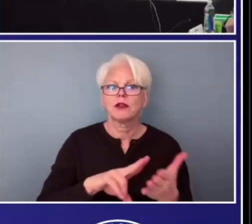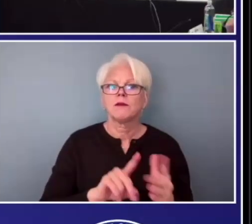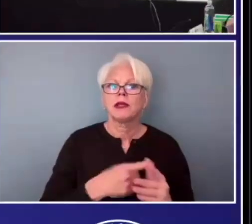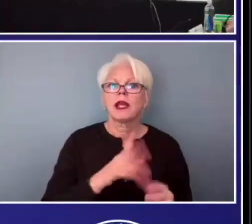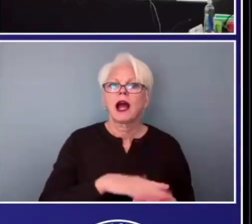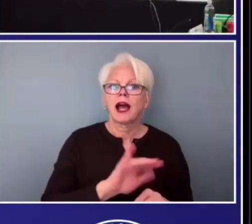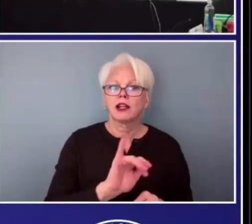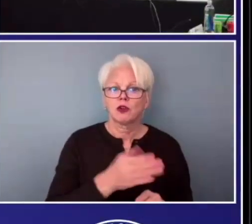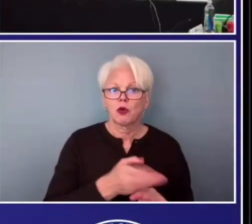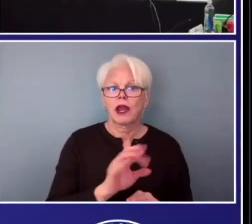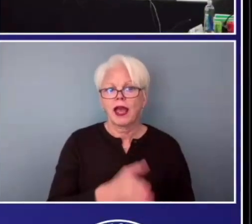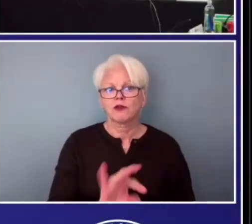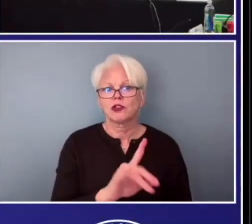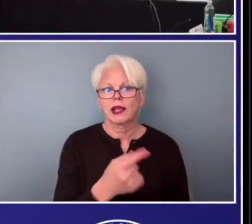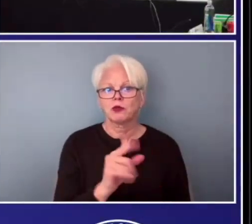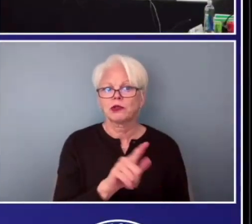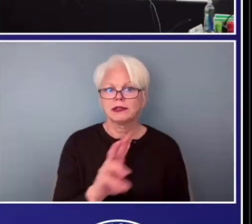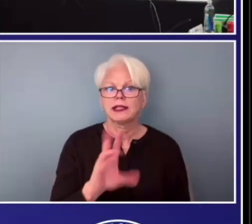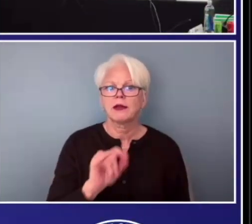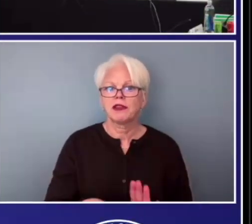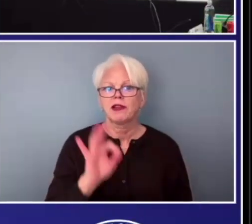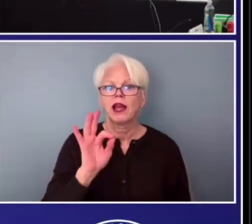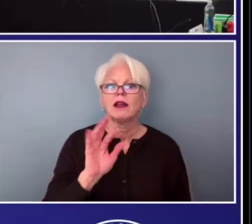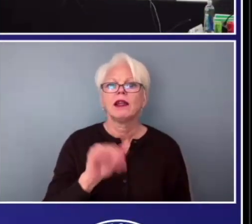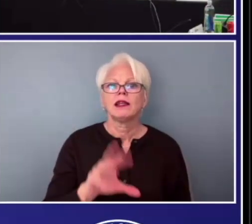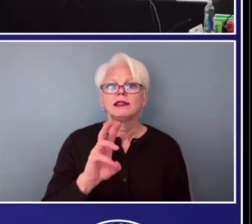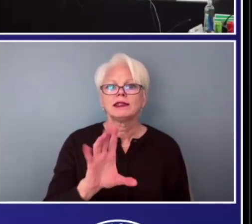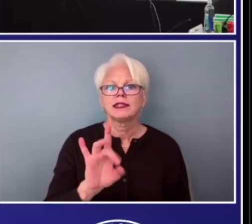after July 1, 2026, can be found at the